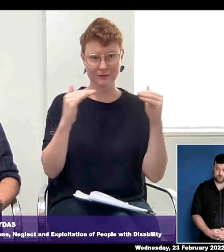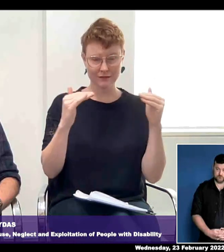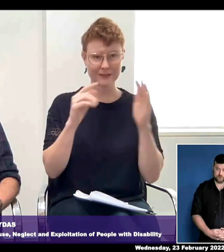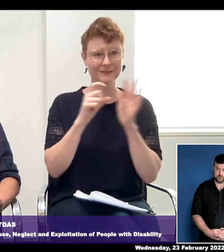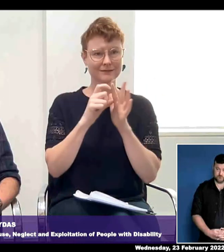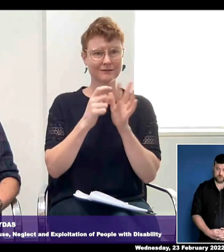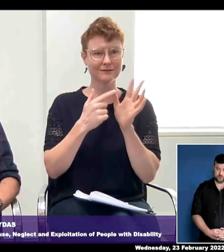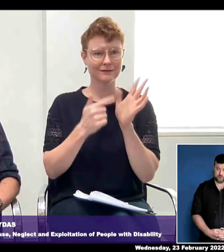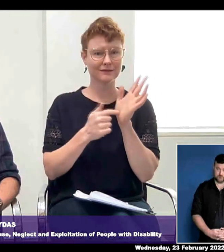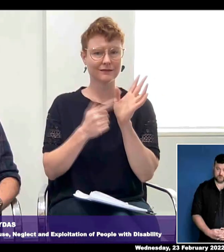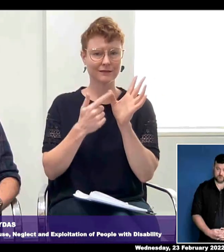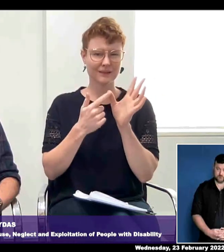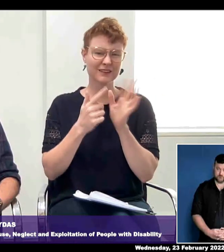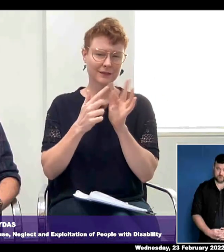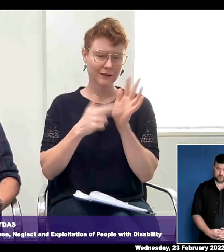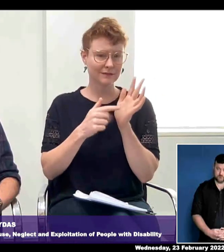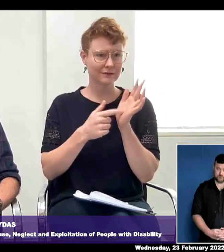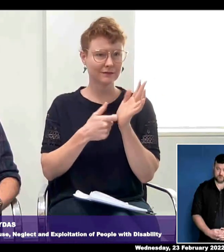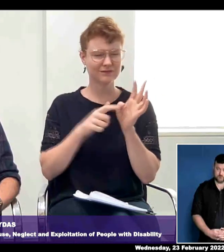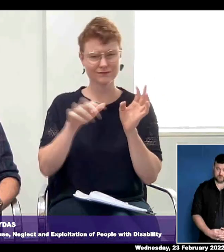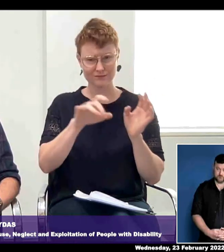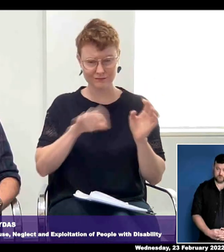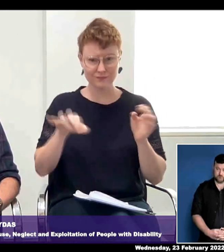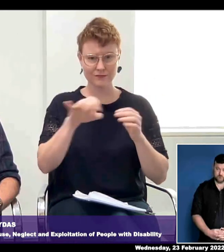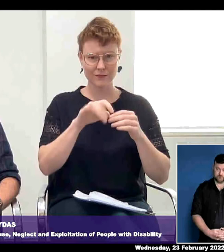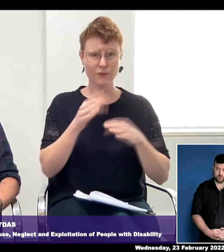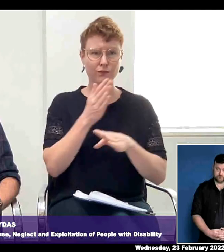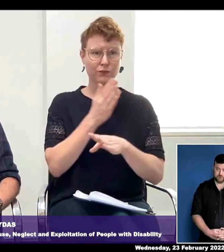entry level job that was a data entry job.